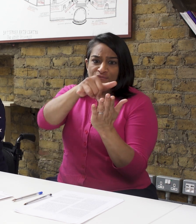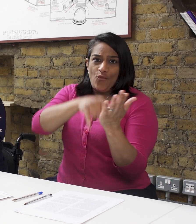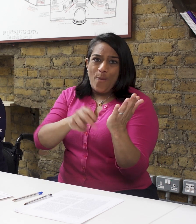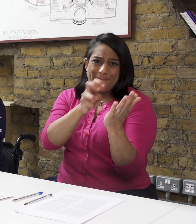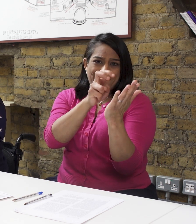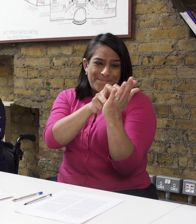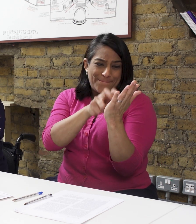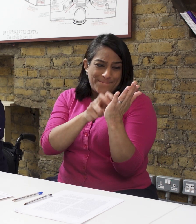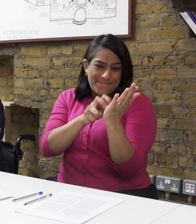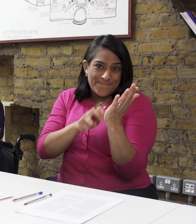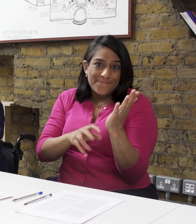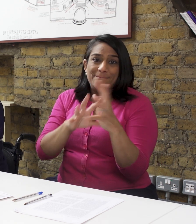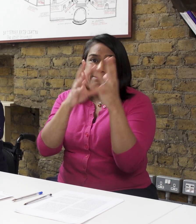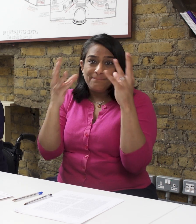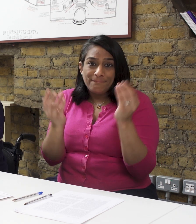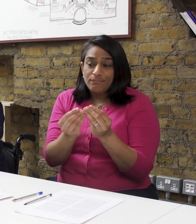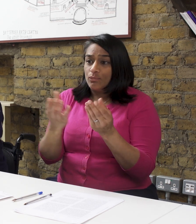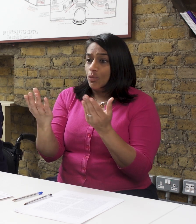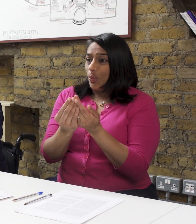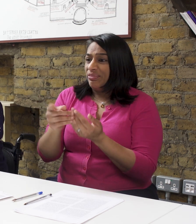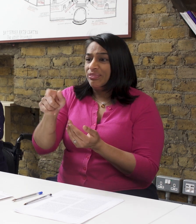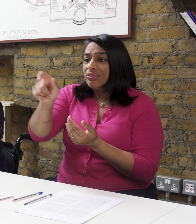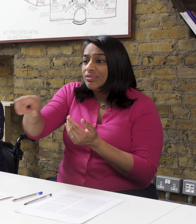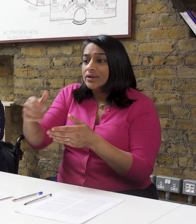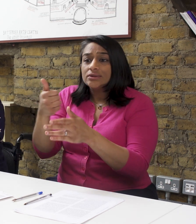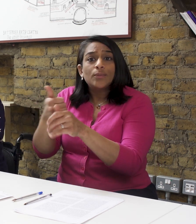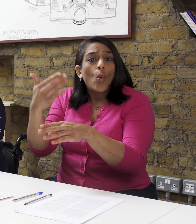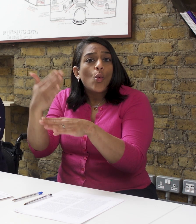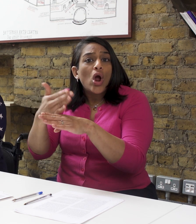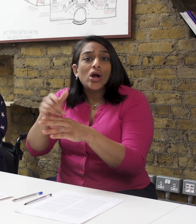a completed claim form must be sent by post, biscuit